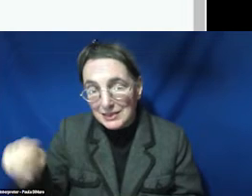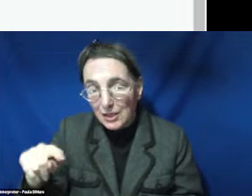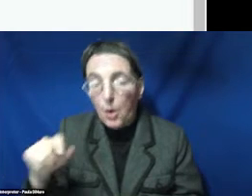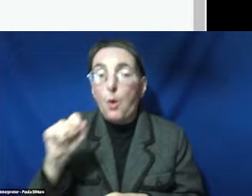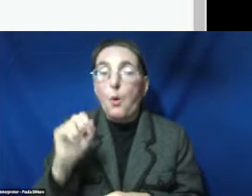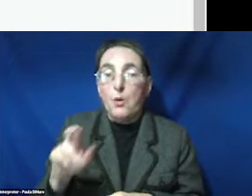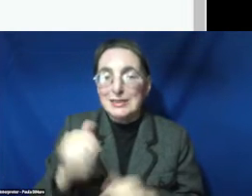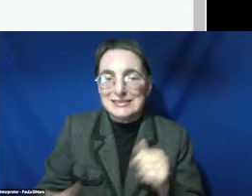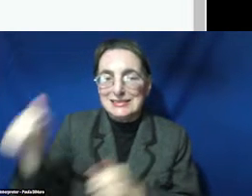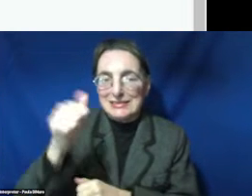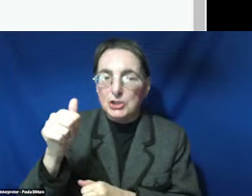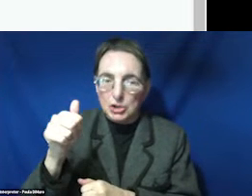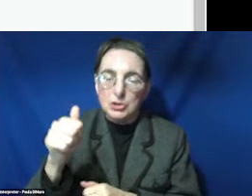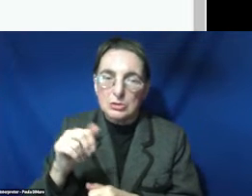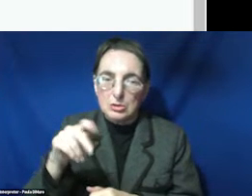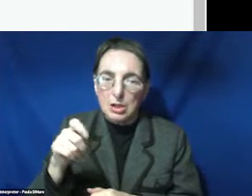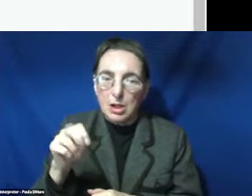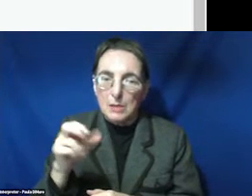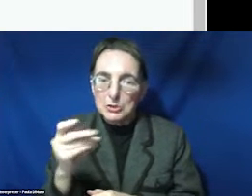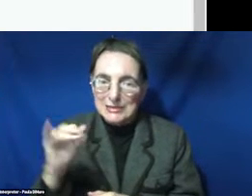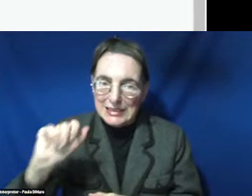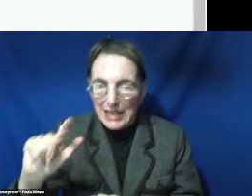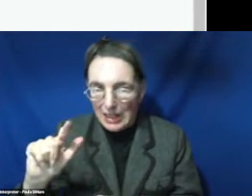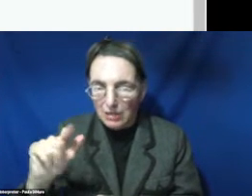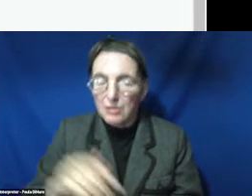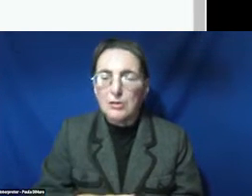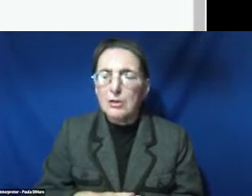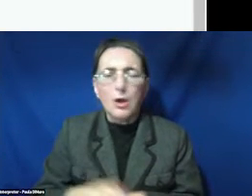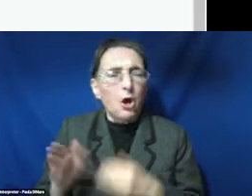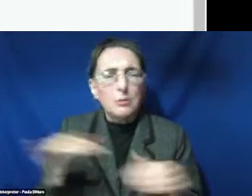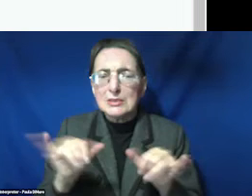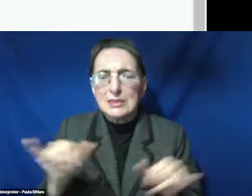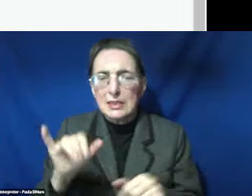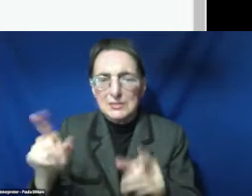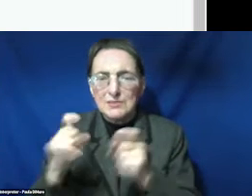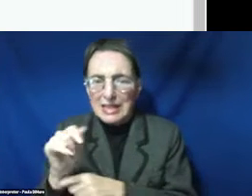This was a similar feature in FastLane. This allows people other than the PIs to have access